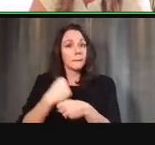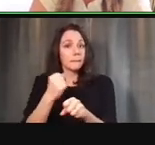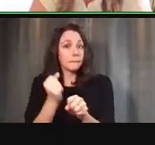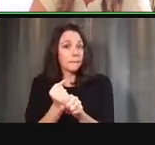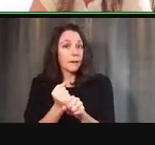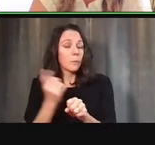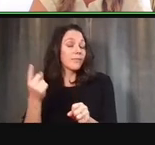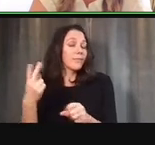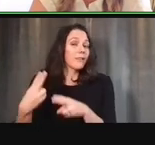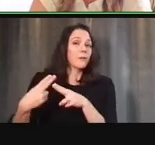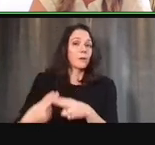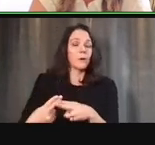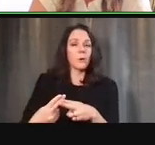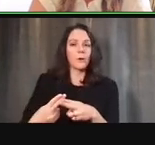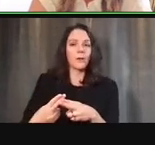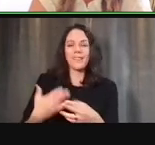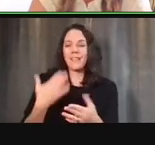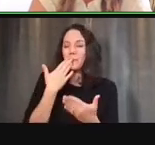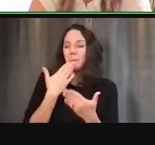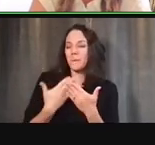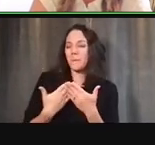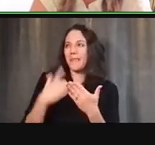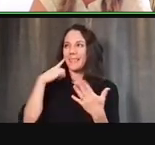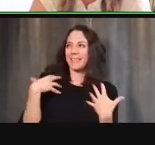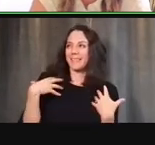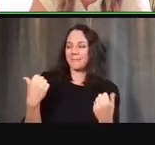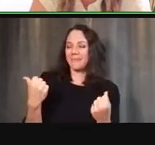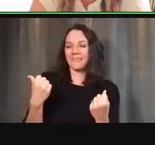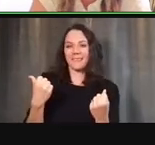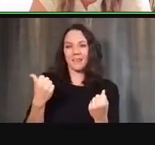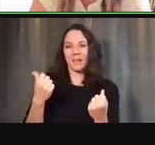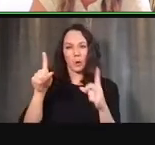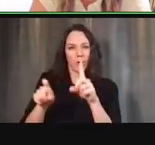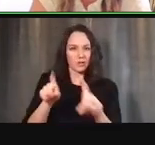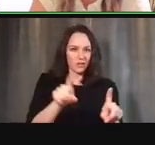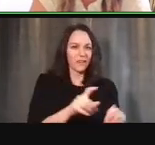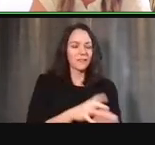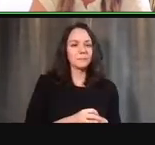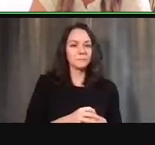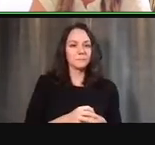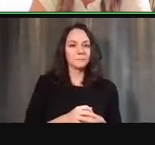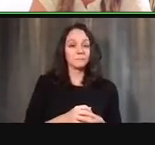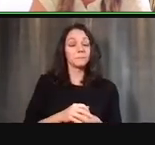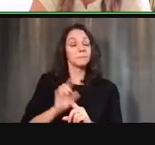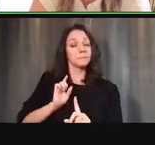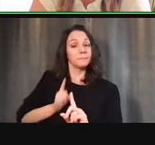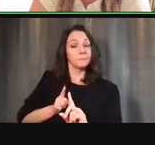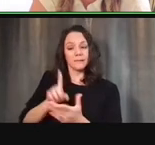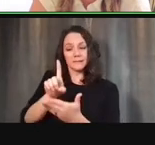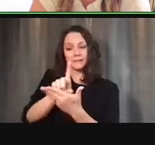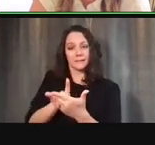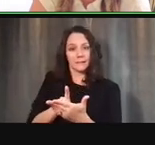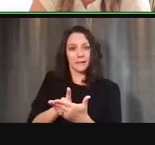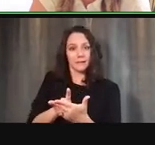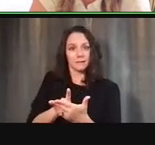a well being questionnaire that is designed to determine the impact